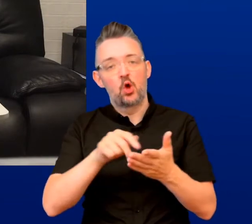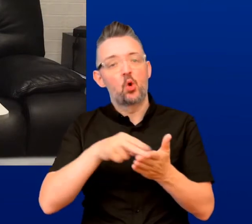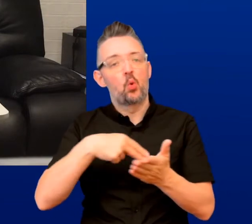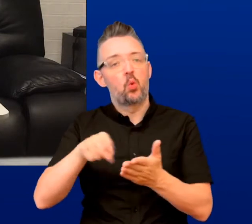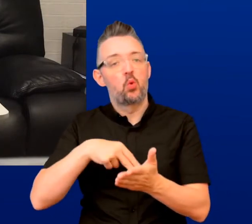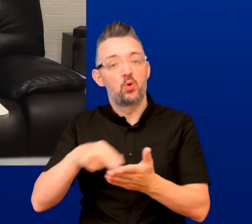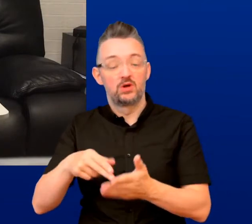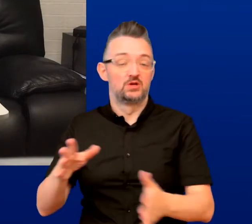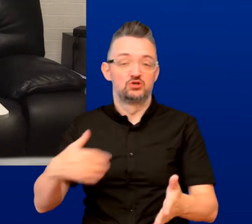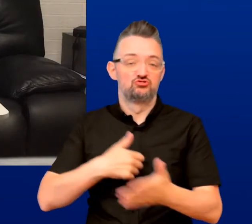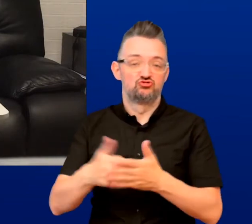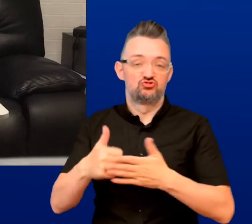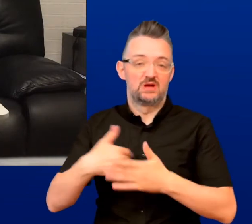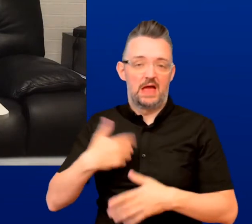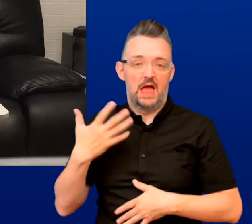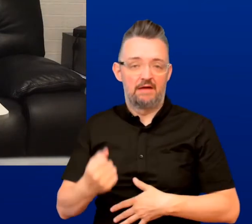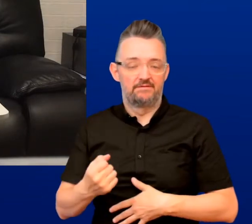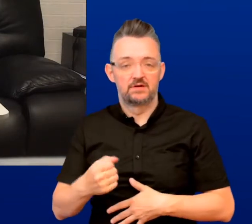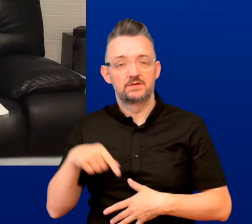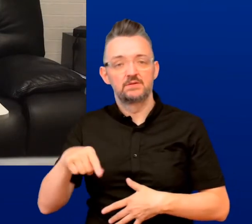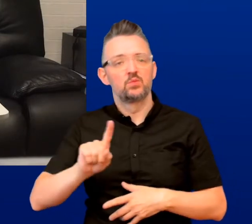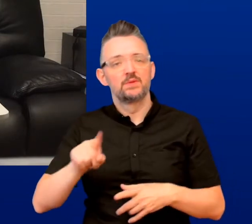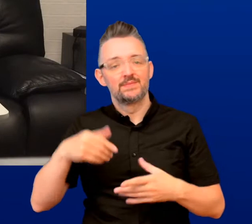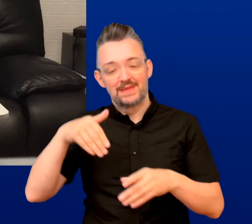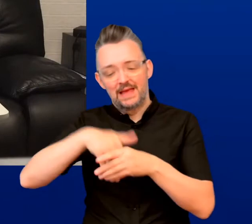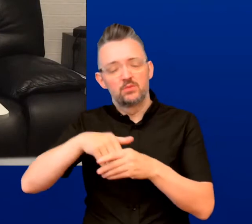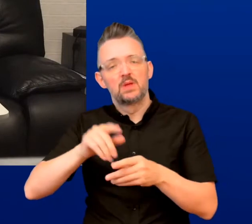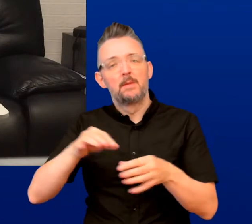in the house. It's made of a plastic and it is